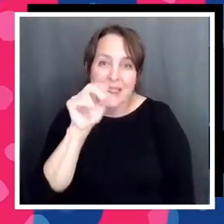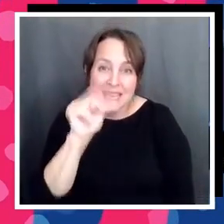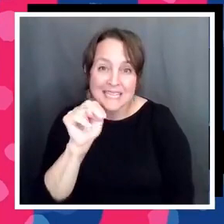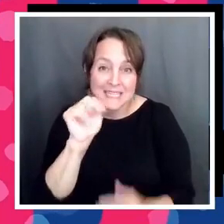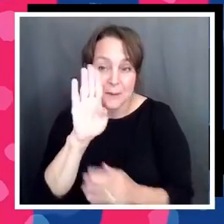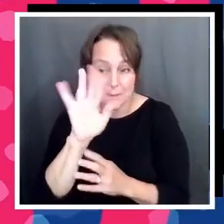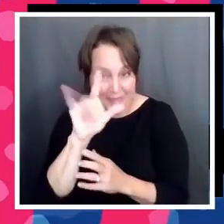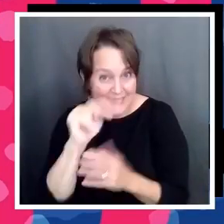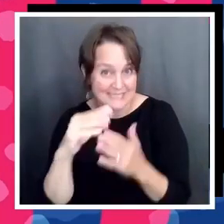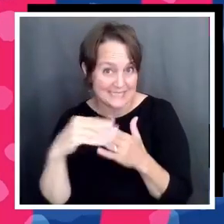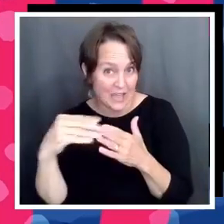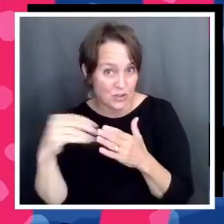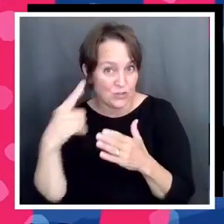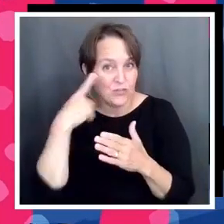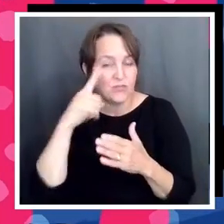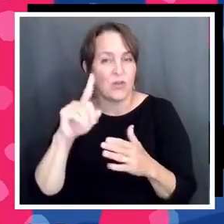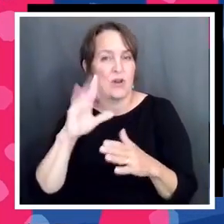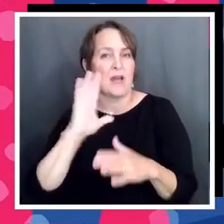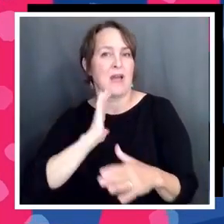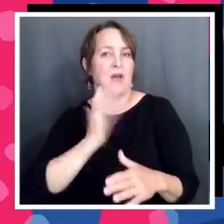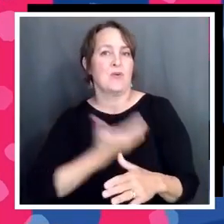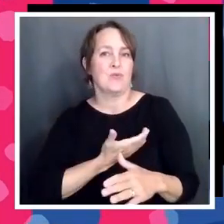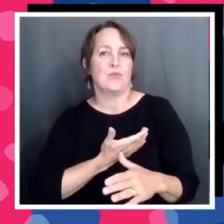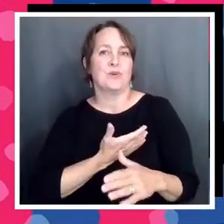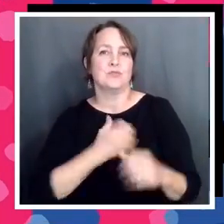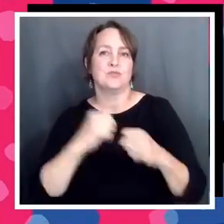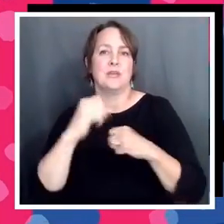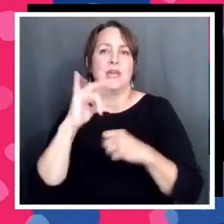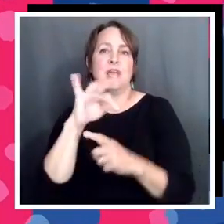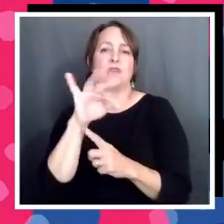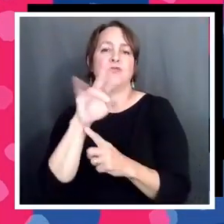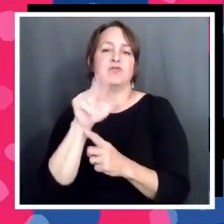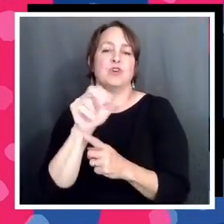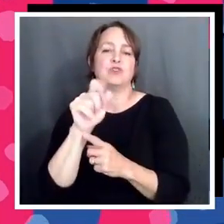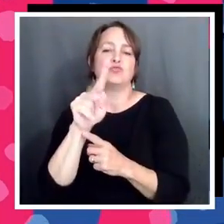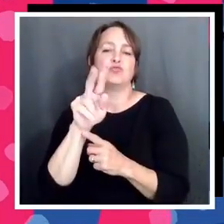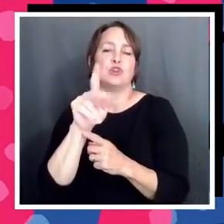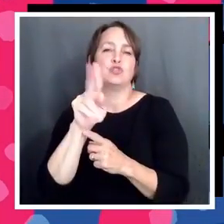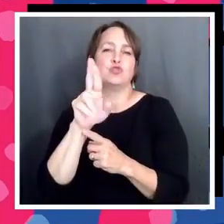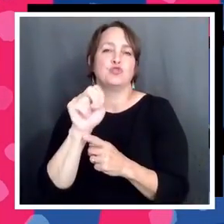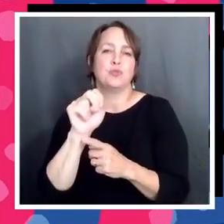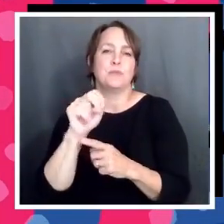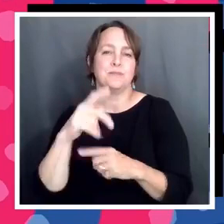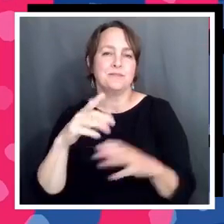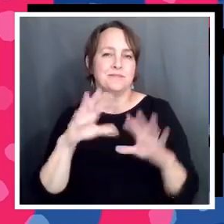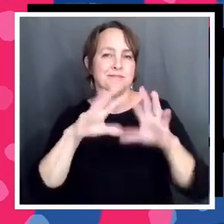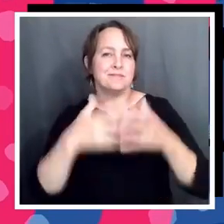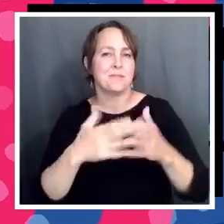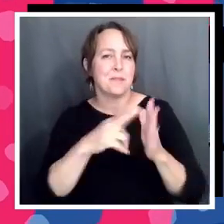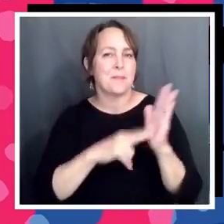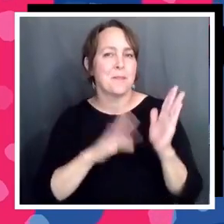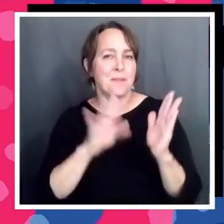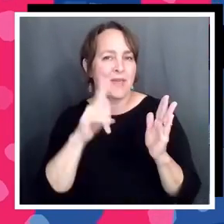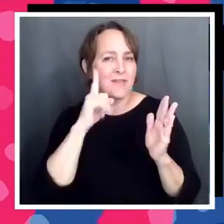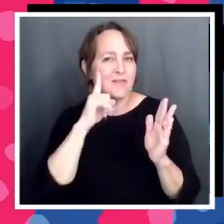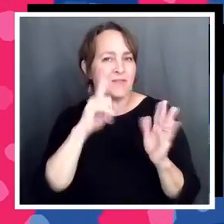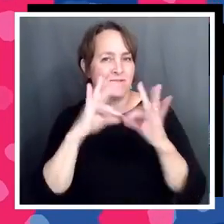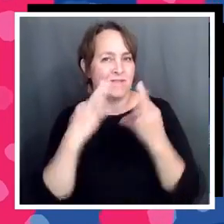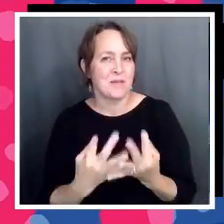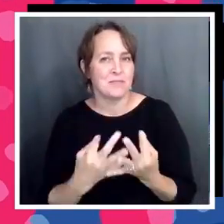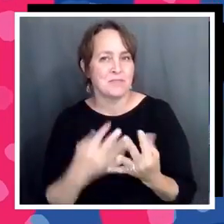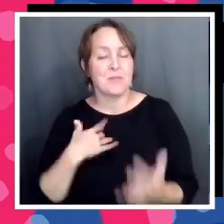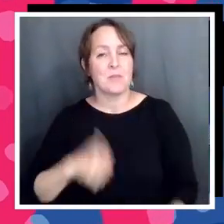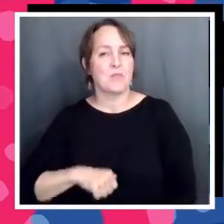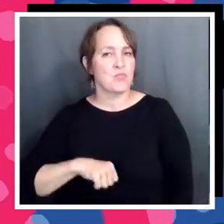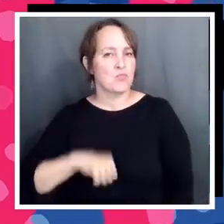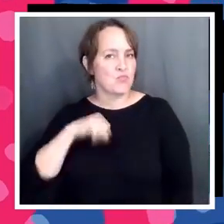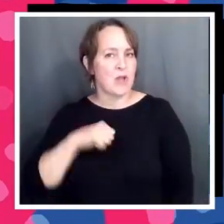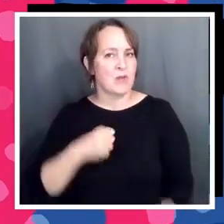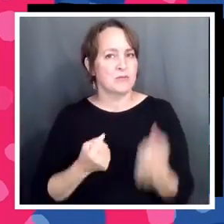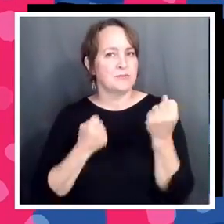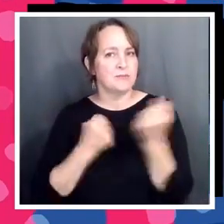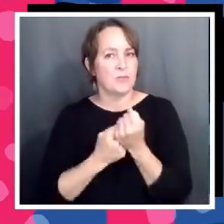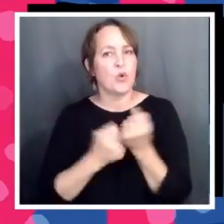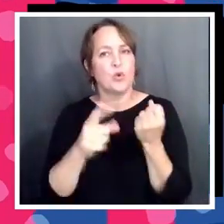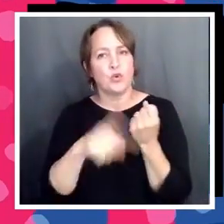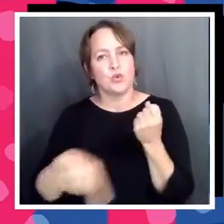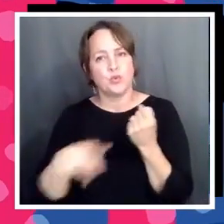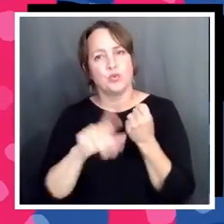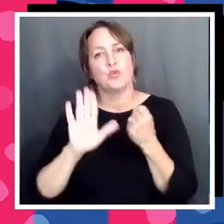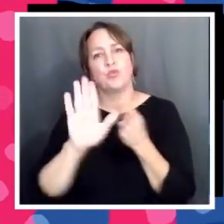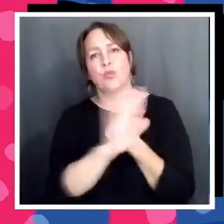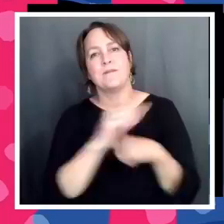FIGHTING 4 AT LEAST $700